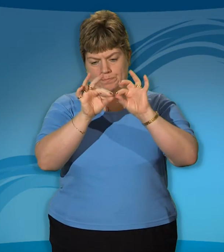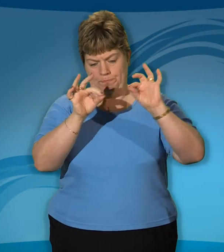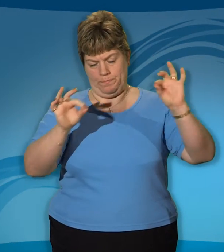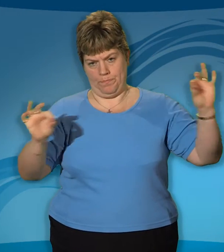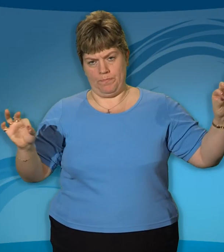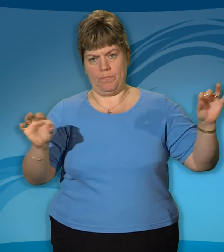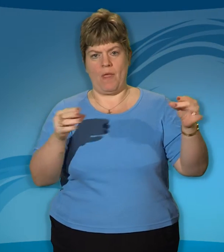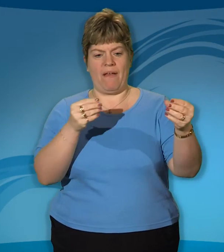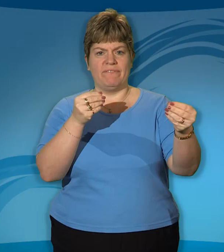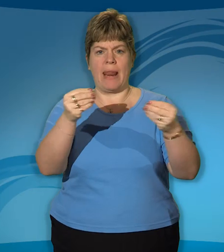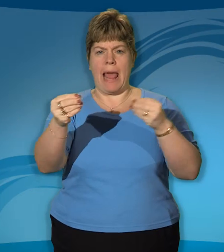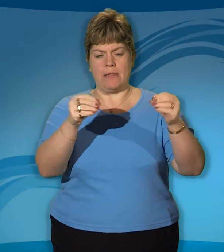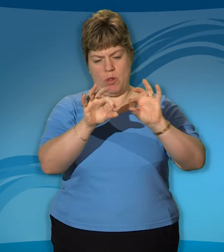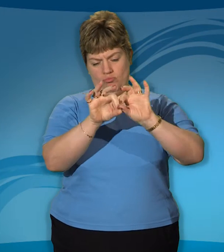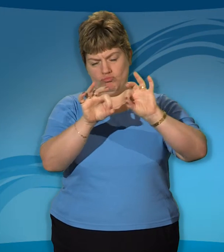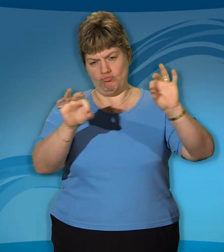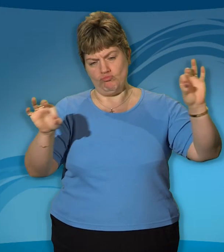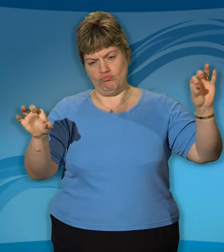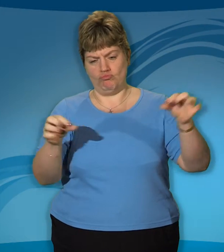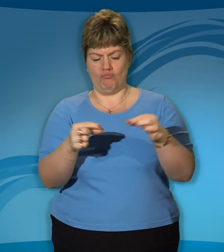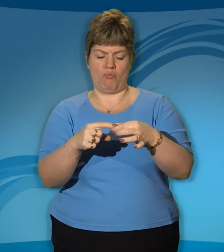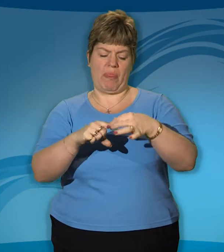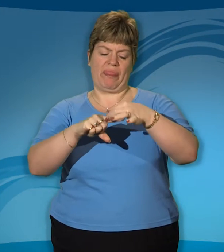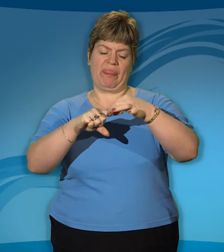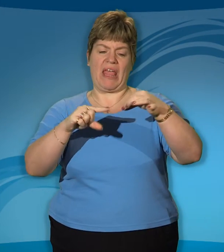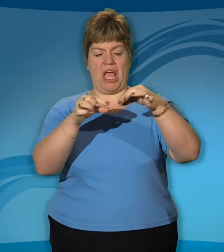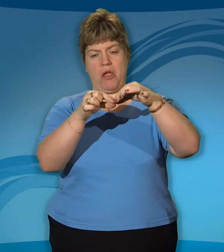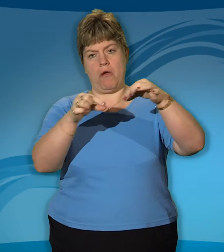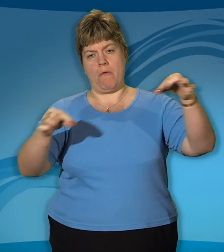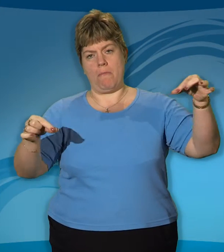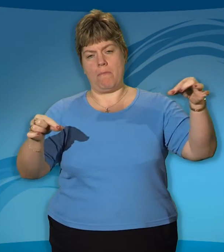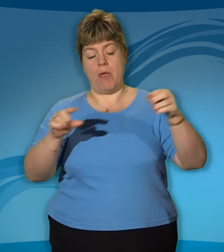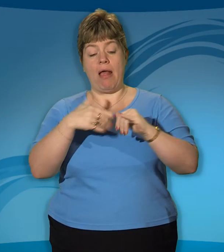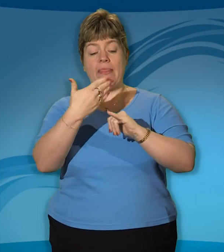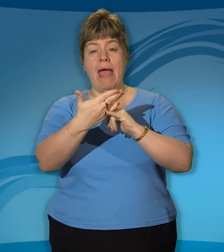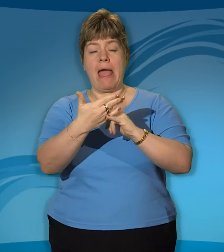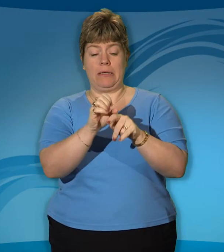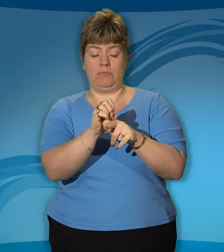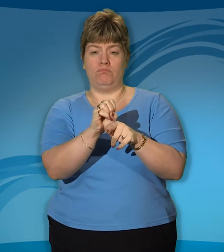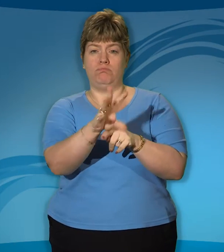The sigmoidoscope is a flexible tube about the thickness of your index finger, with a